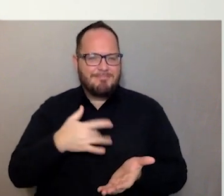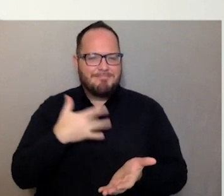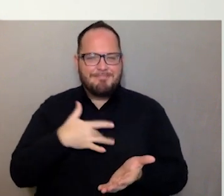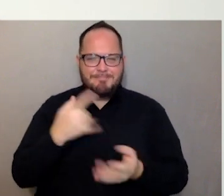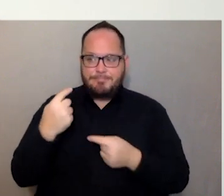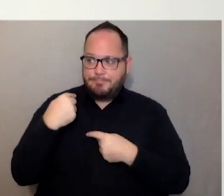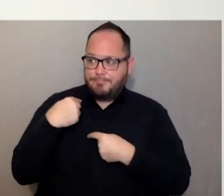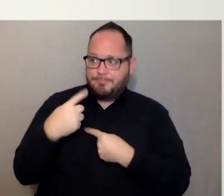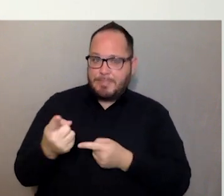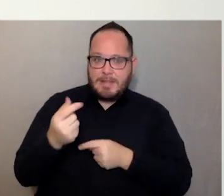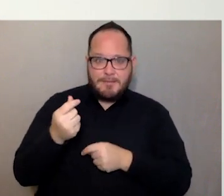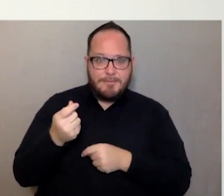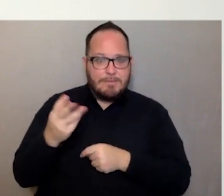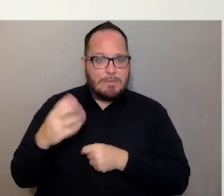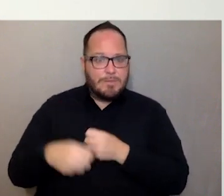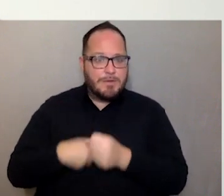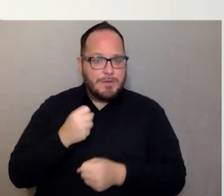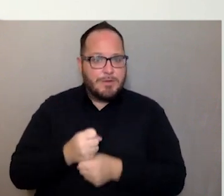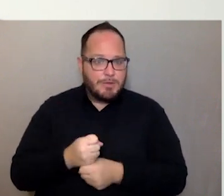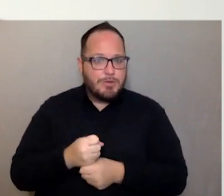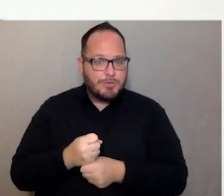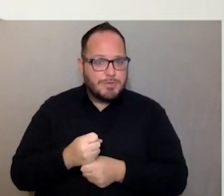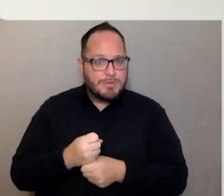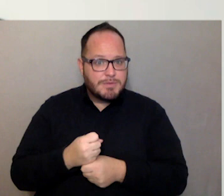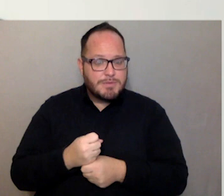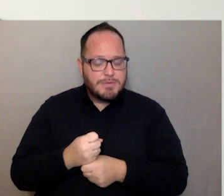FEW YEARS, I THINK A LOT OF US IN THE COMMUNITY HAVE BEEN